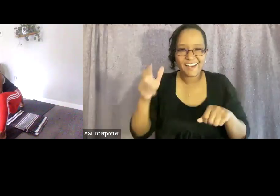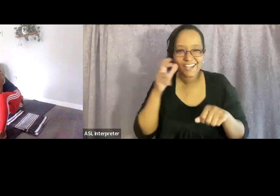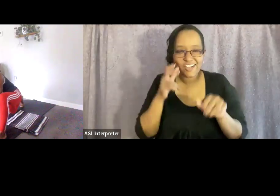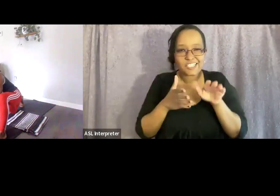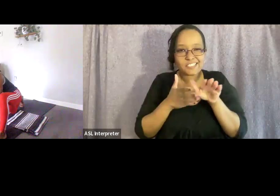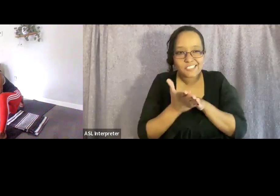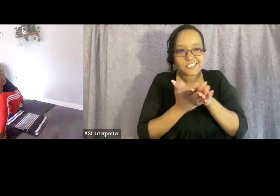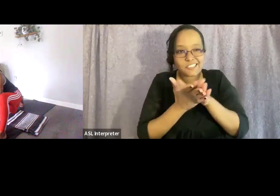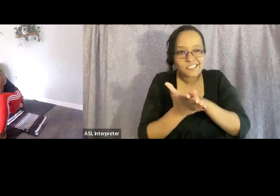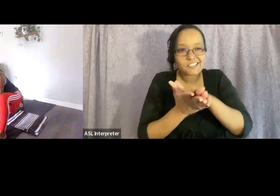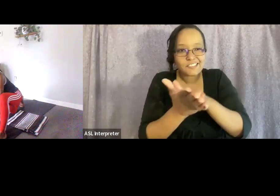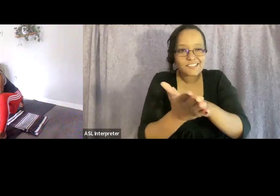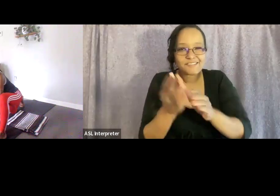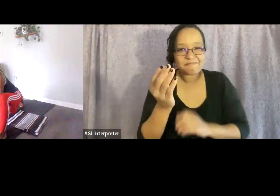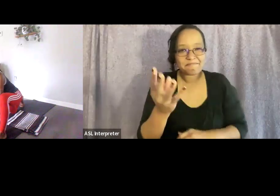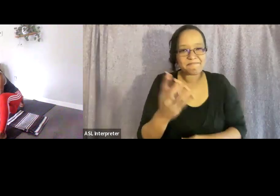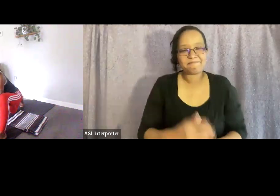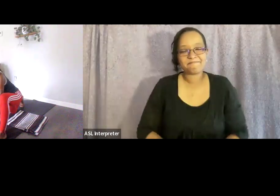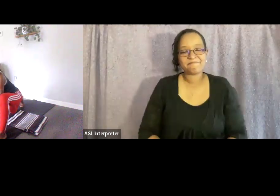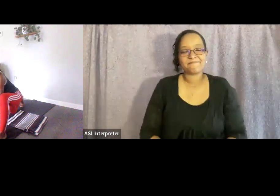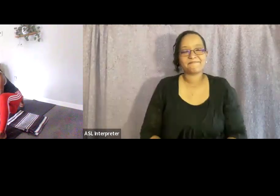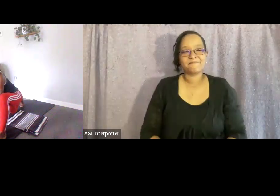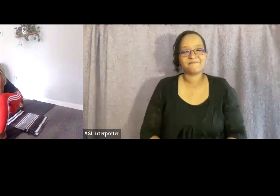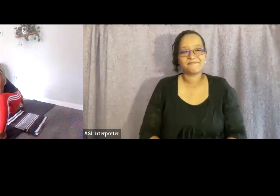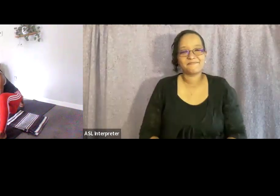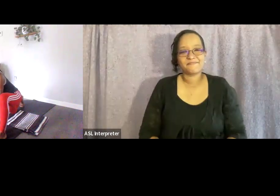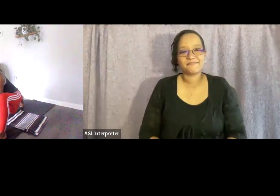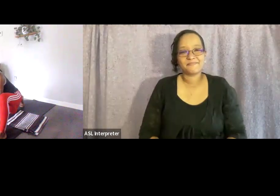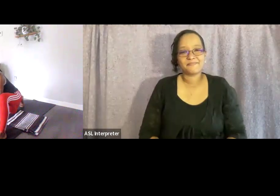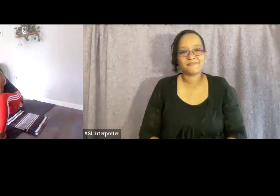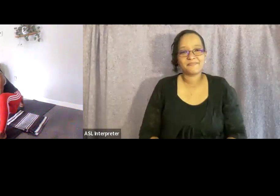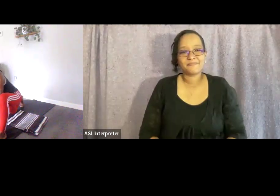And a dryer opening.